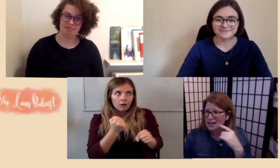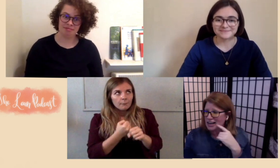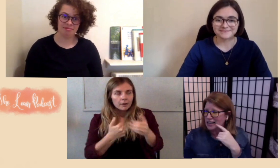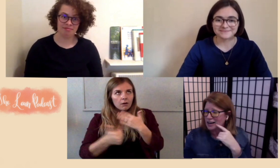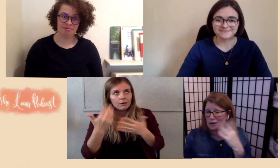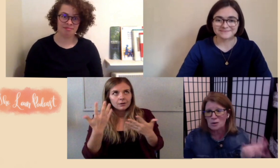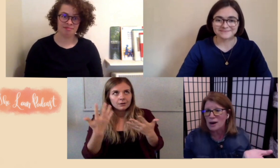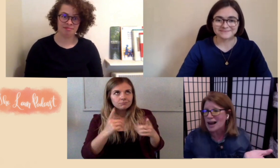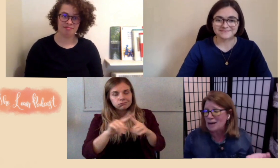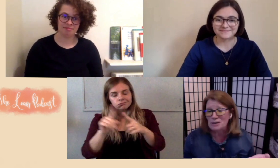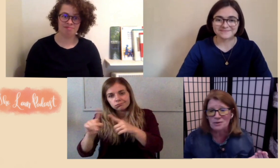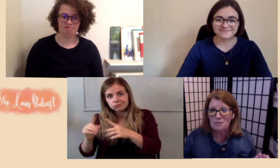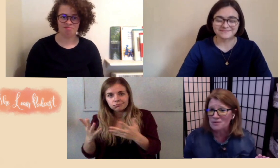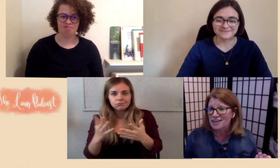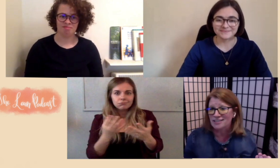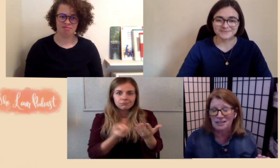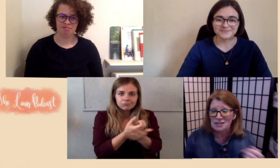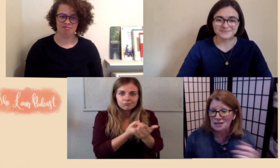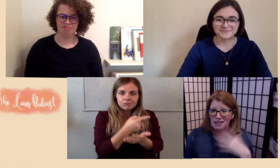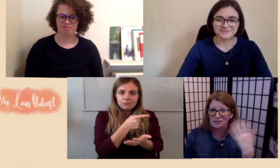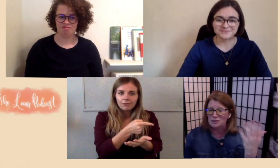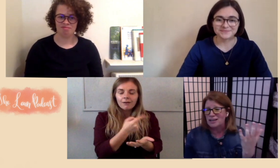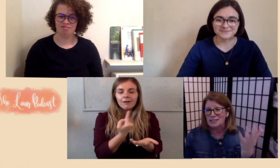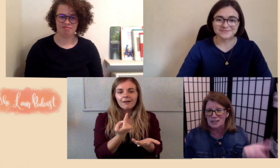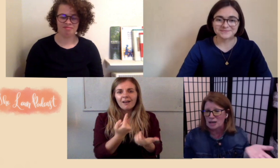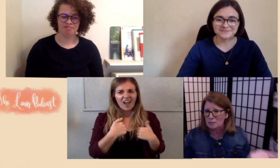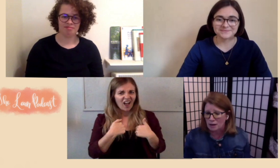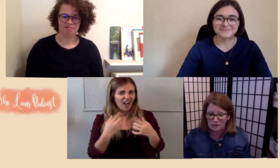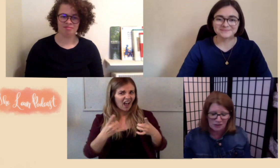And the change really came for me